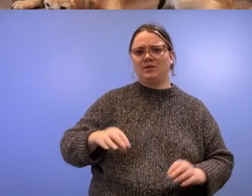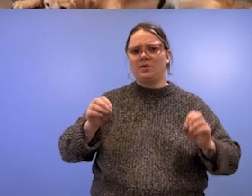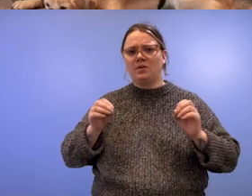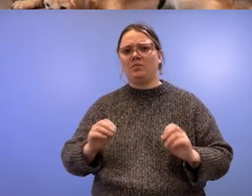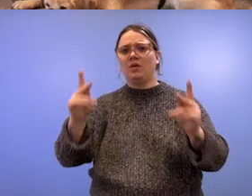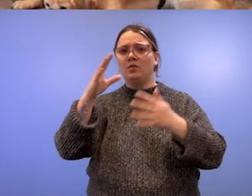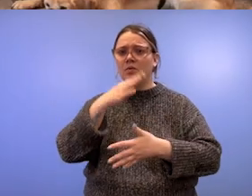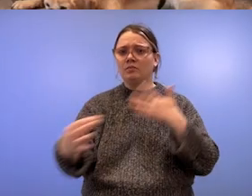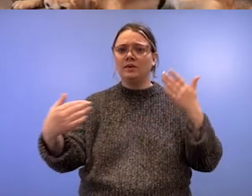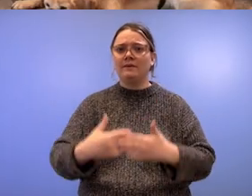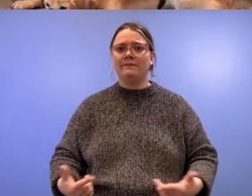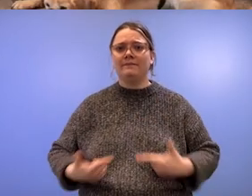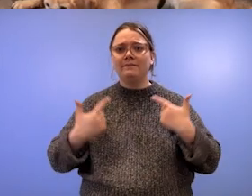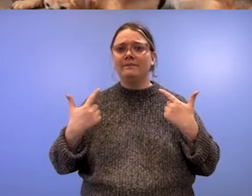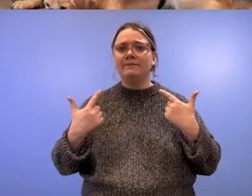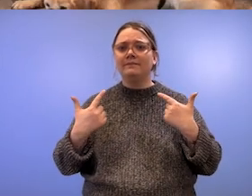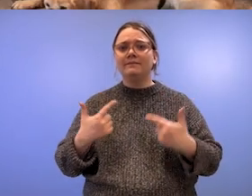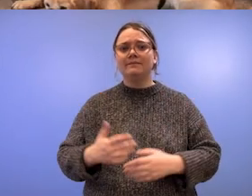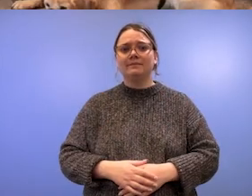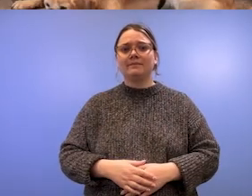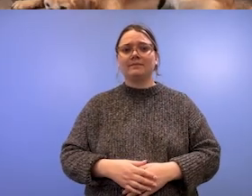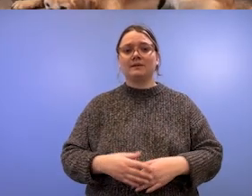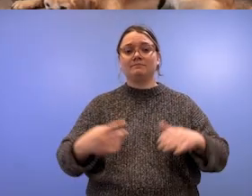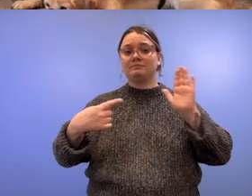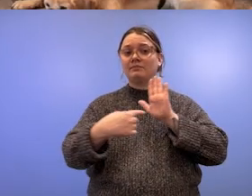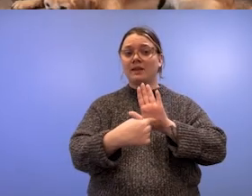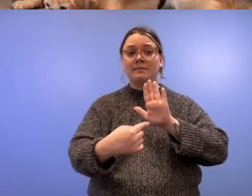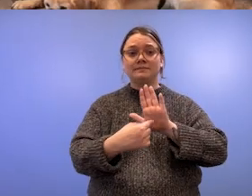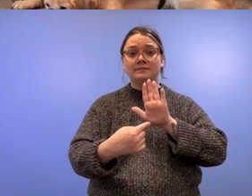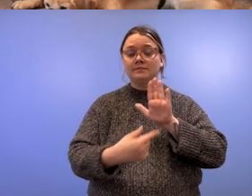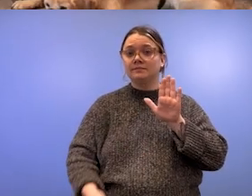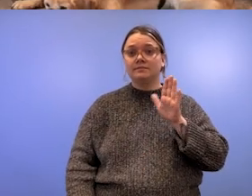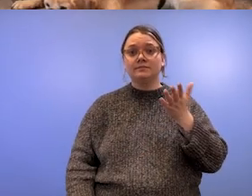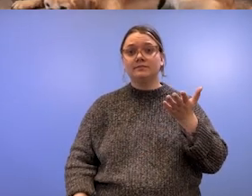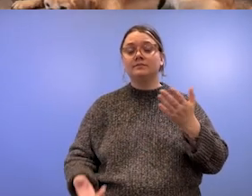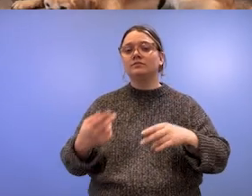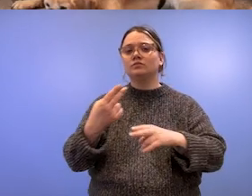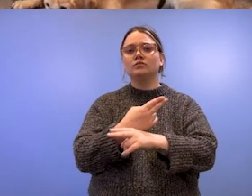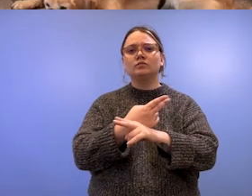and choices in life. And so an example of accessibility would be including alternative